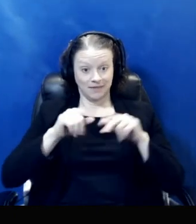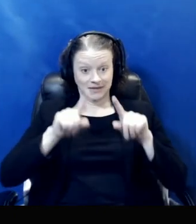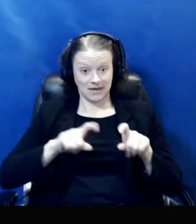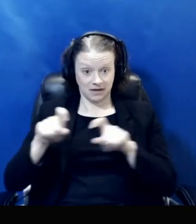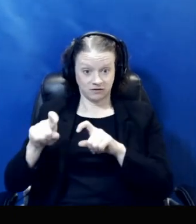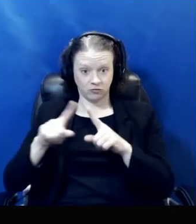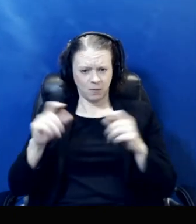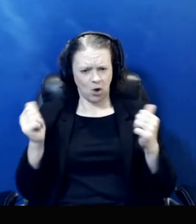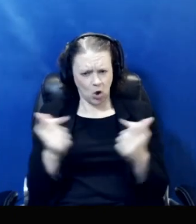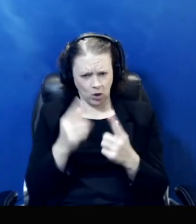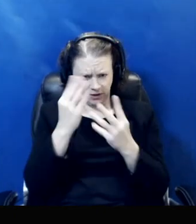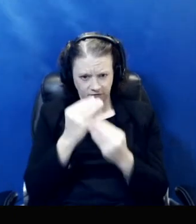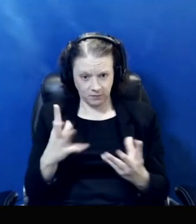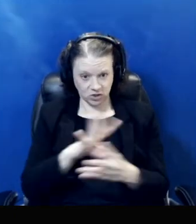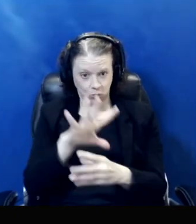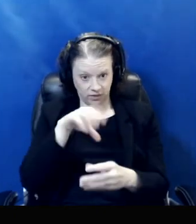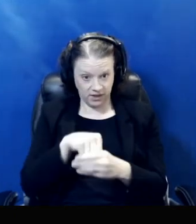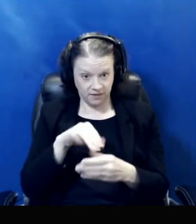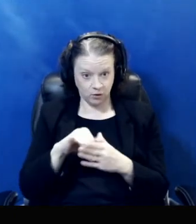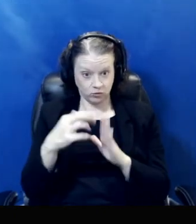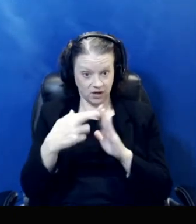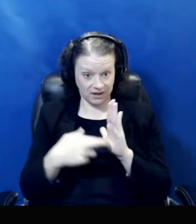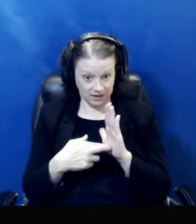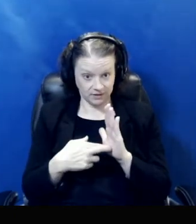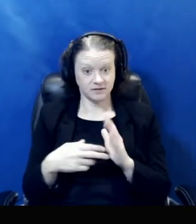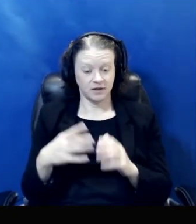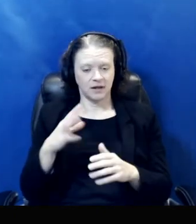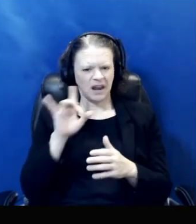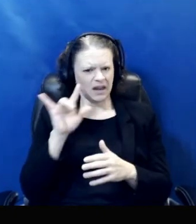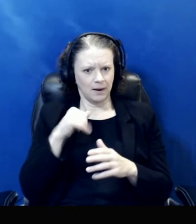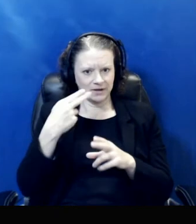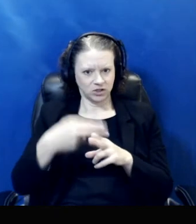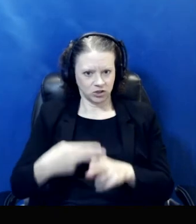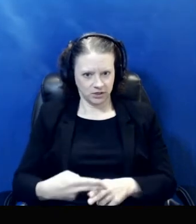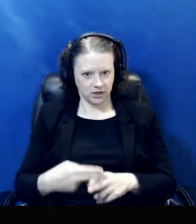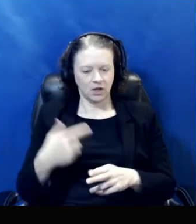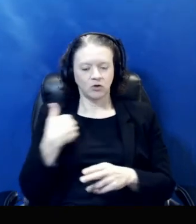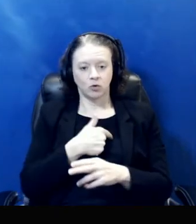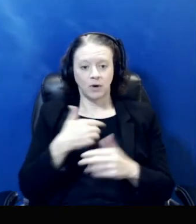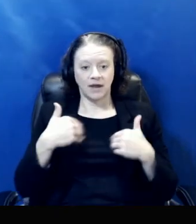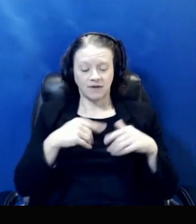as I previously mentioned, so each test includes a list of concerns that were found,